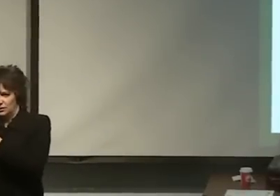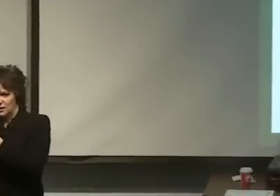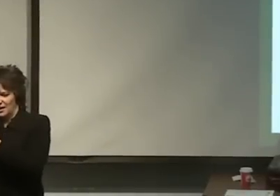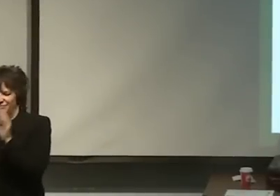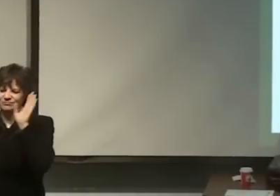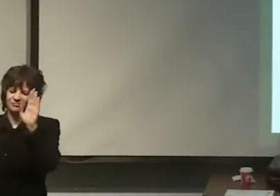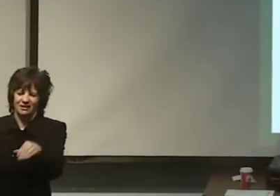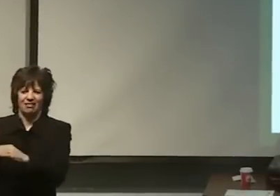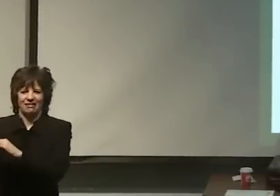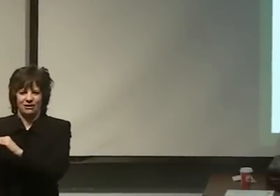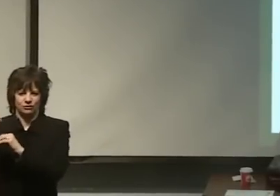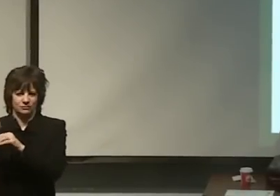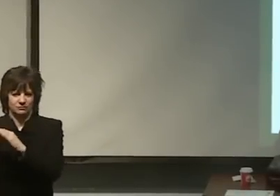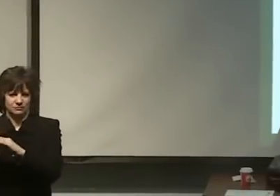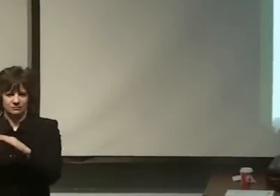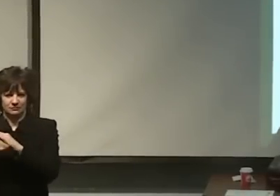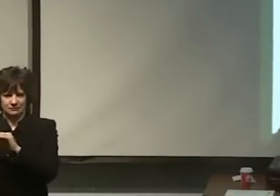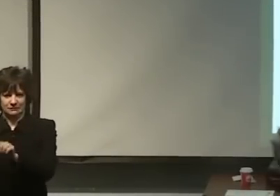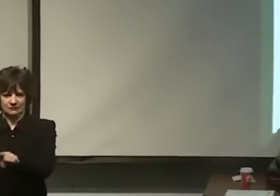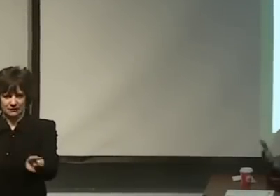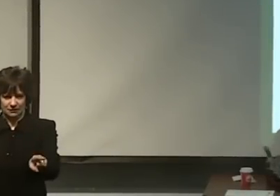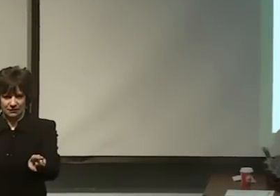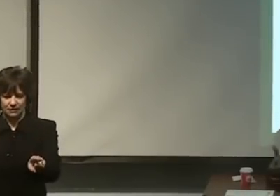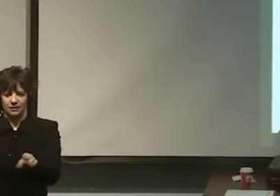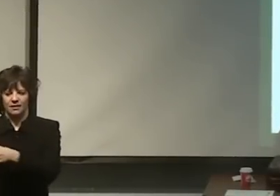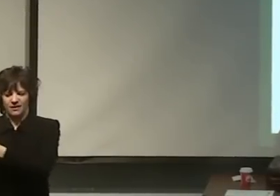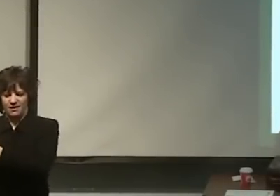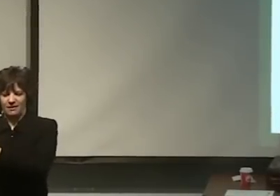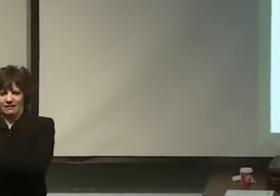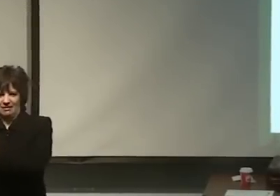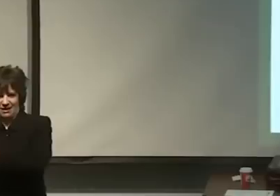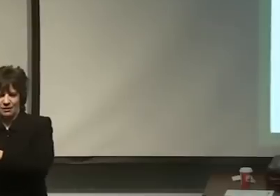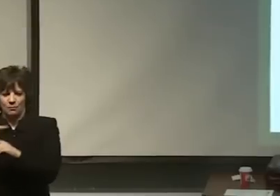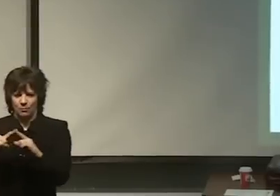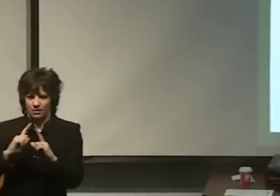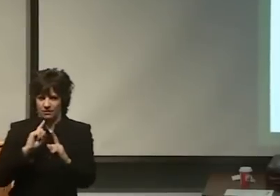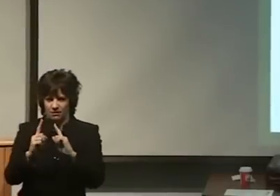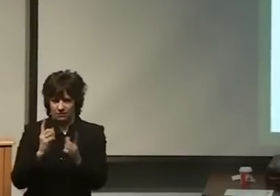And the content can be delivered some other way. What else?